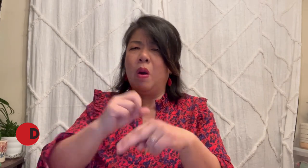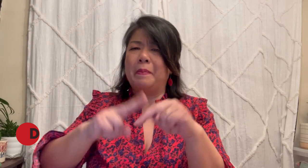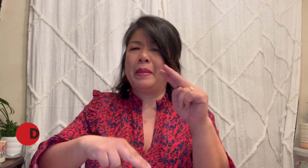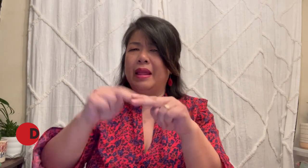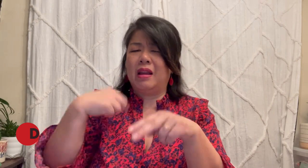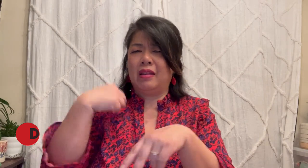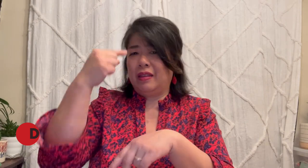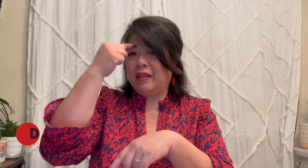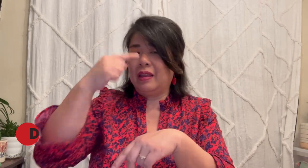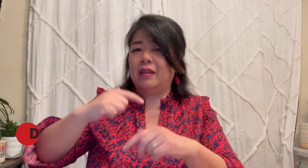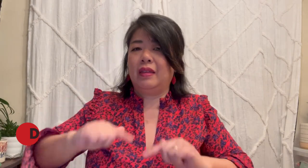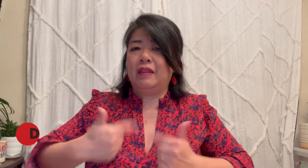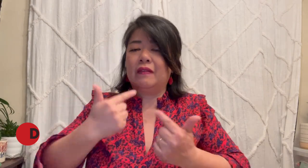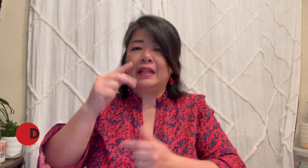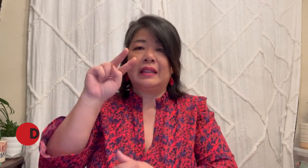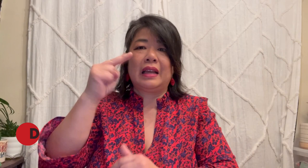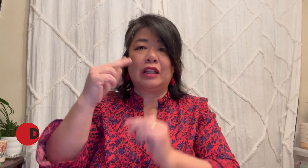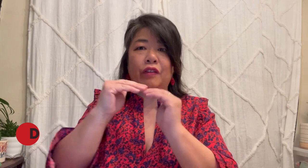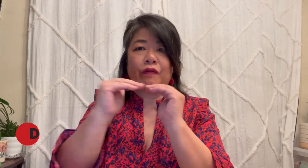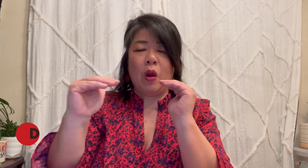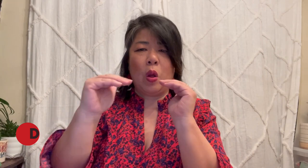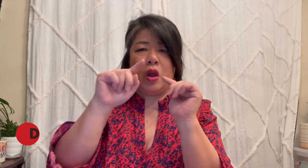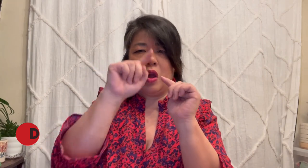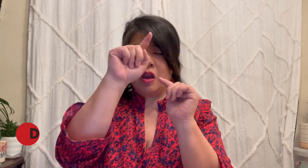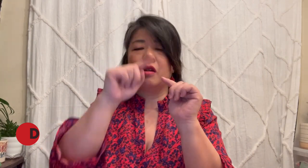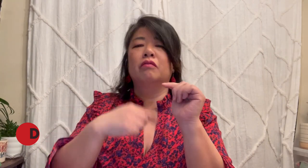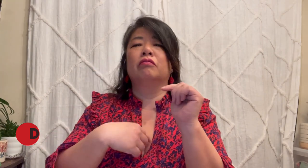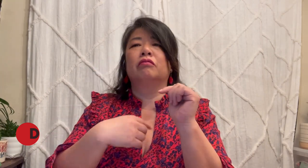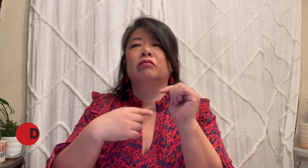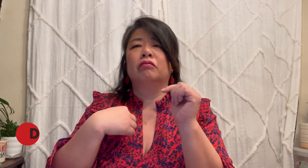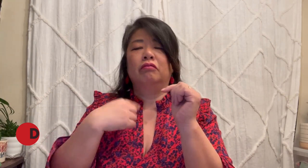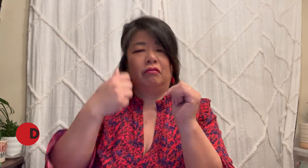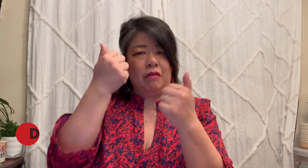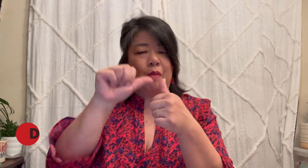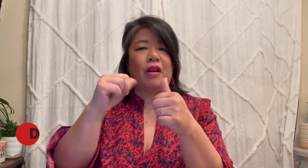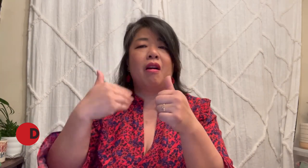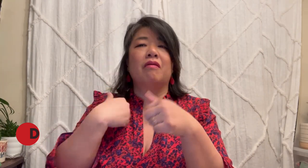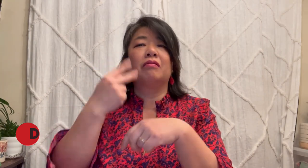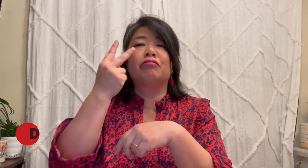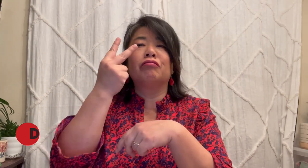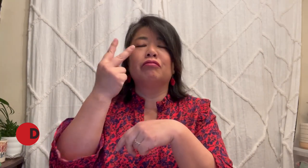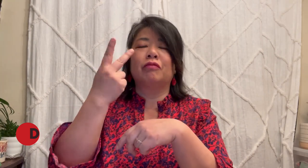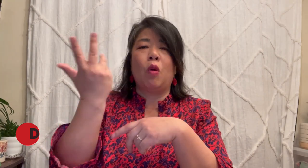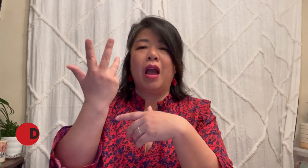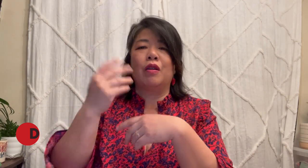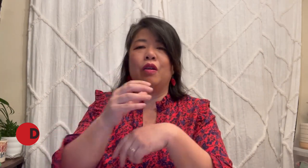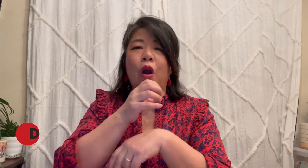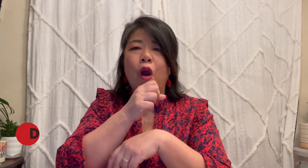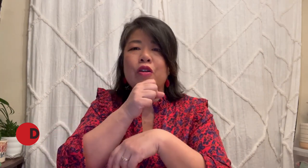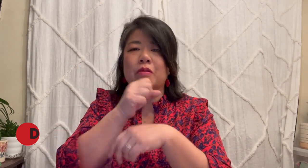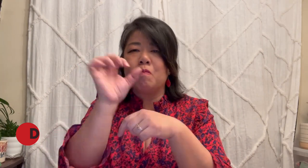building and I lived on the 2nd floor. Some memories I have are small